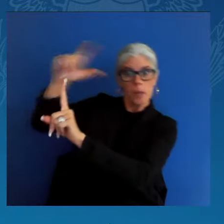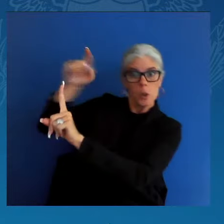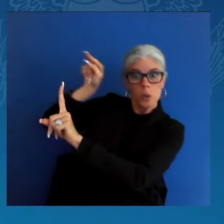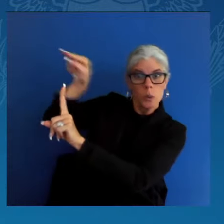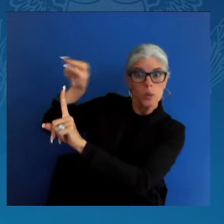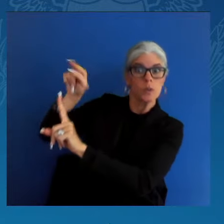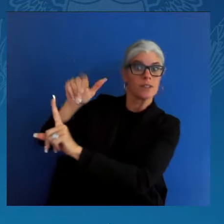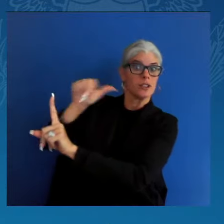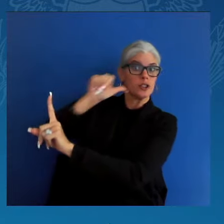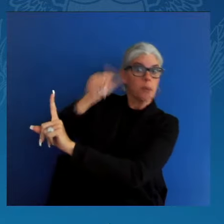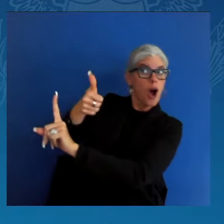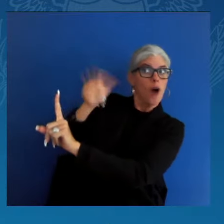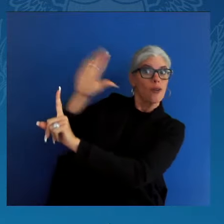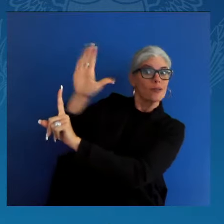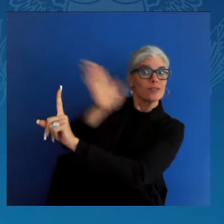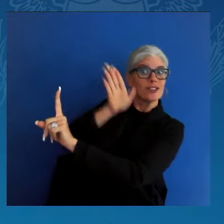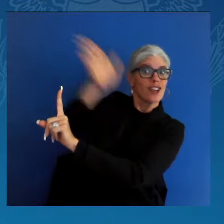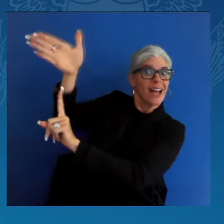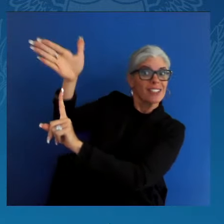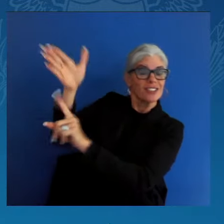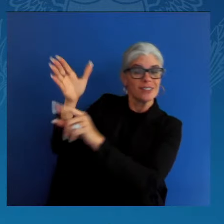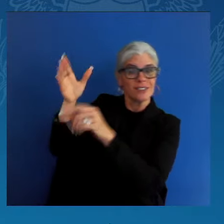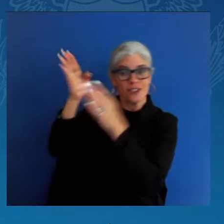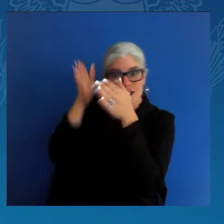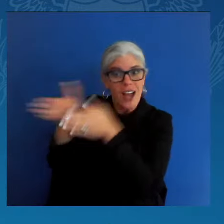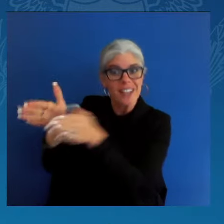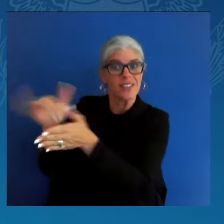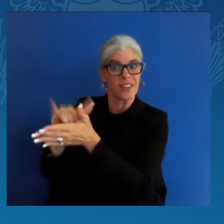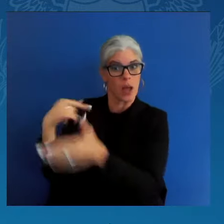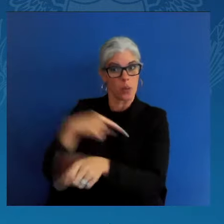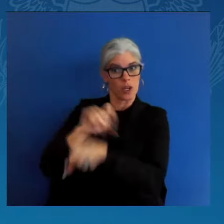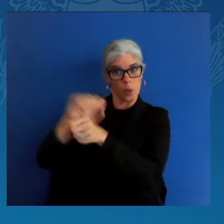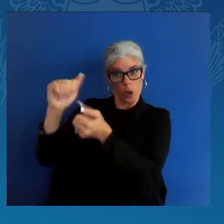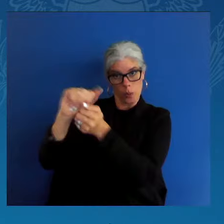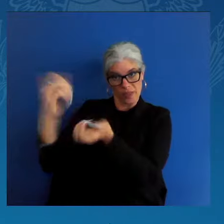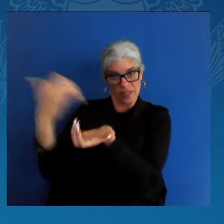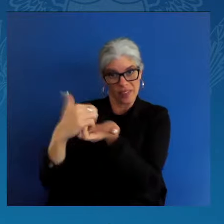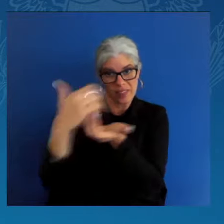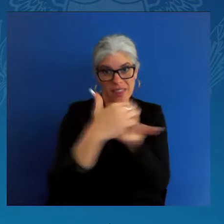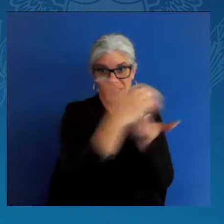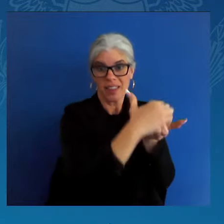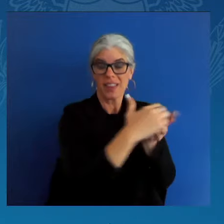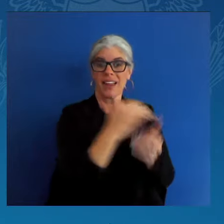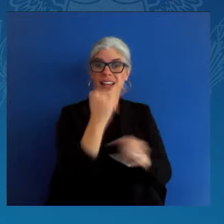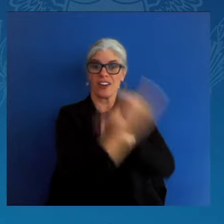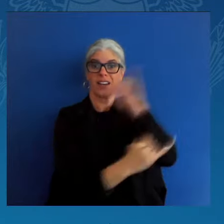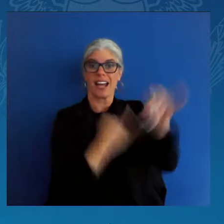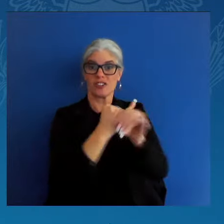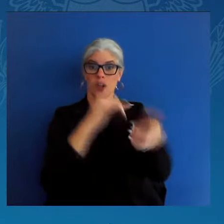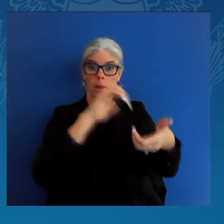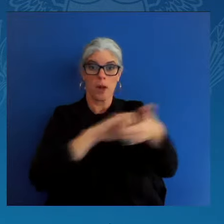So as the Vice President mentioned, we have existing partnerships already in our Artemus program.